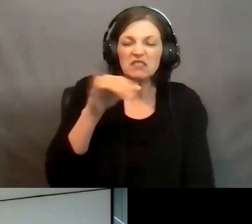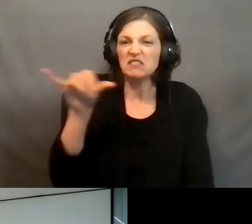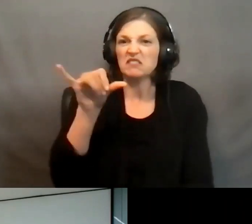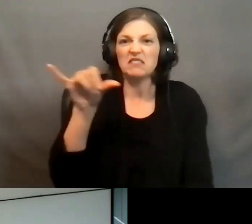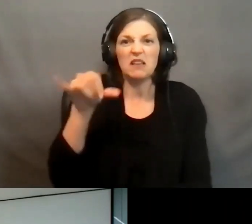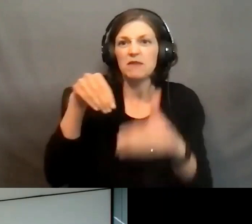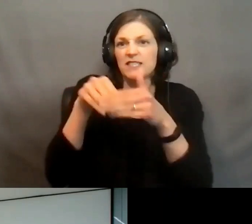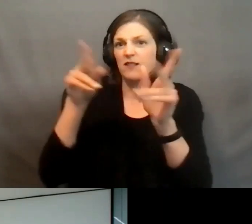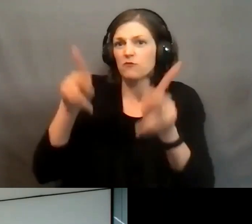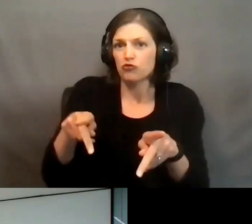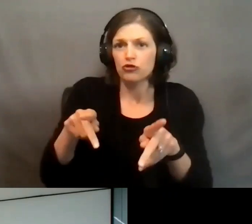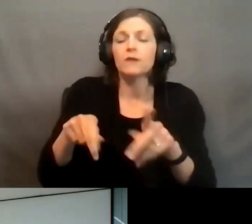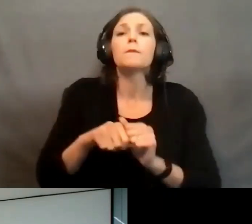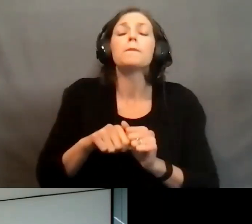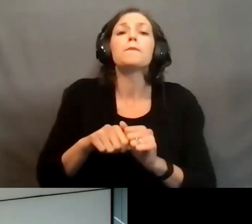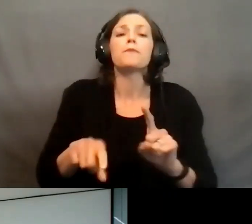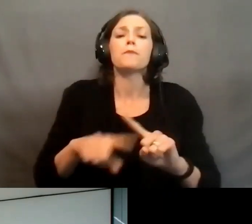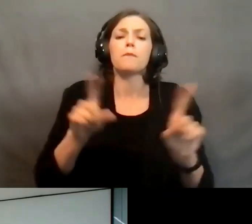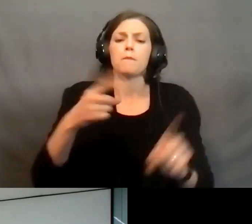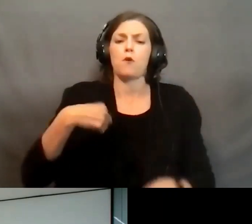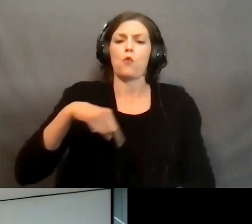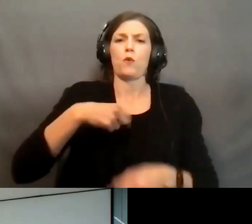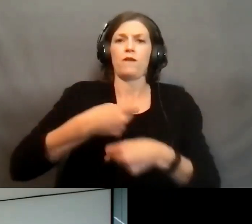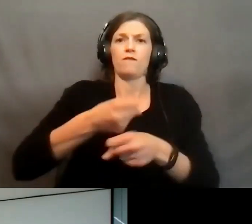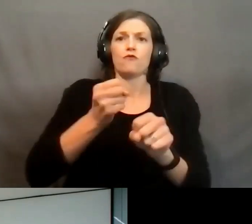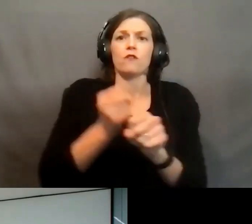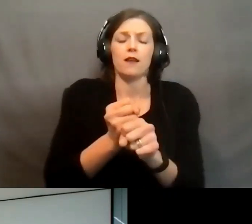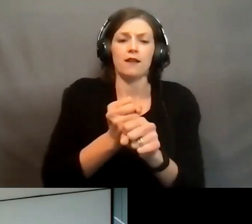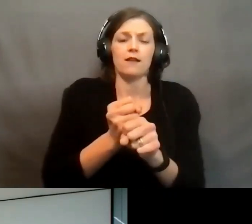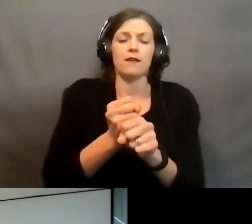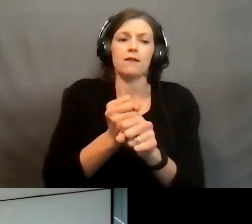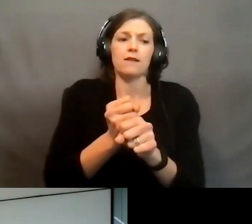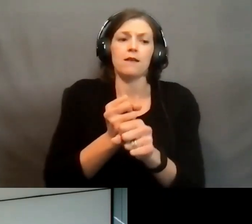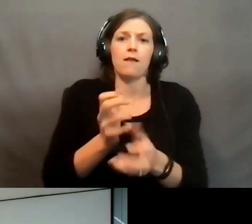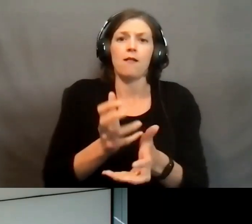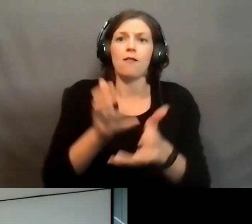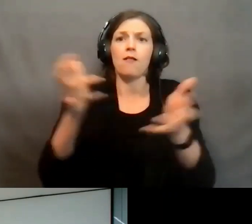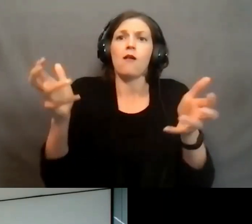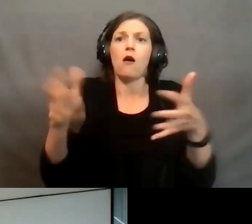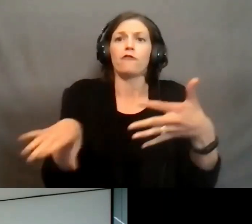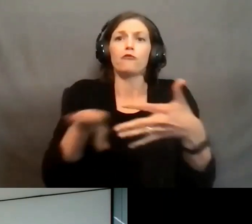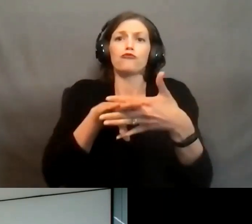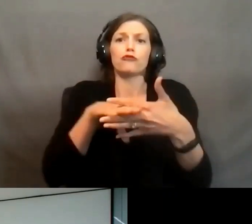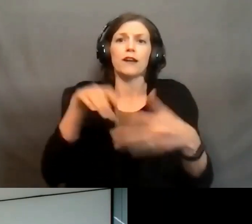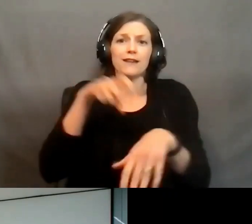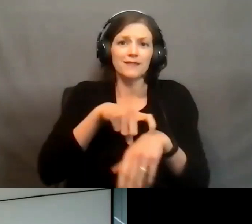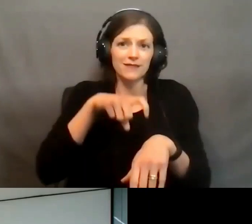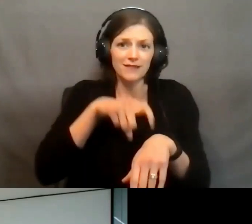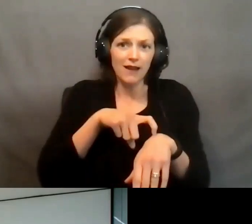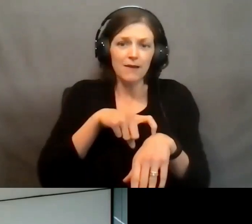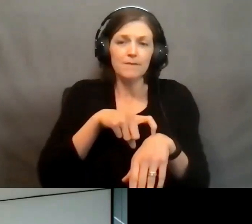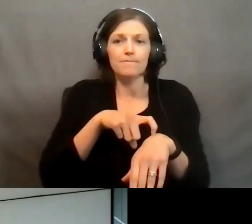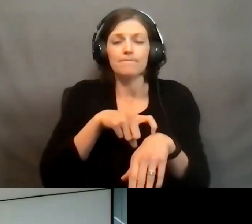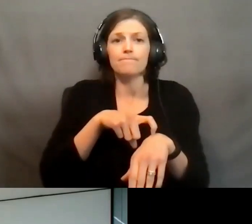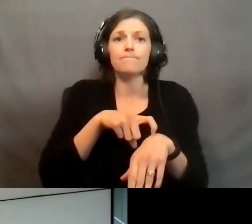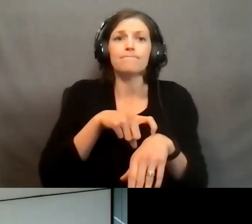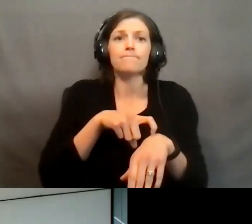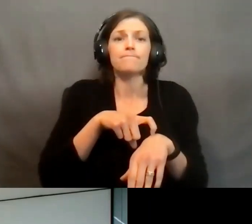we have created lots of break time 12:13:57 and in the middle of the meeting